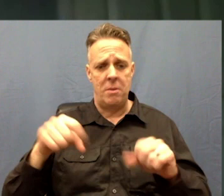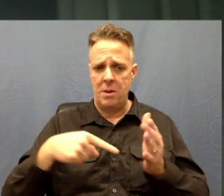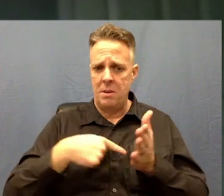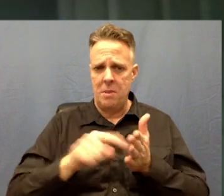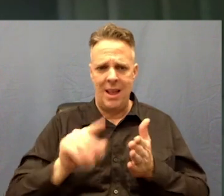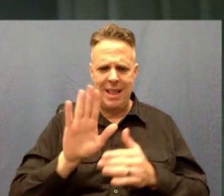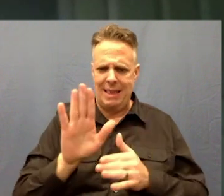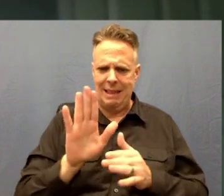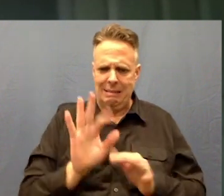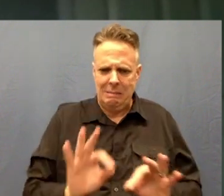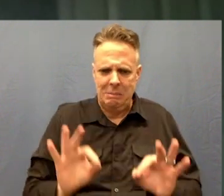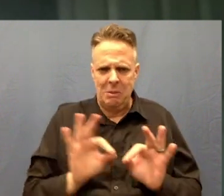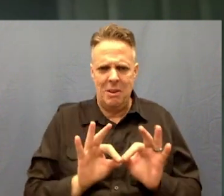PAY THEIR ESSENTIAL UTILITIES, THE MORTGAGE, THE